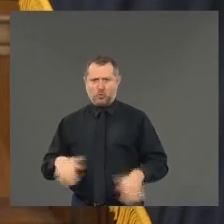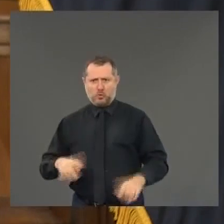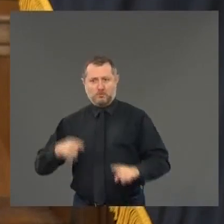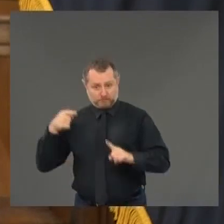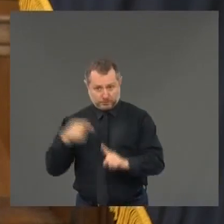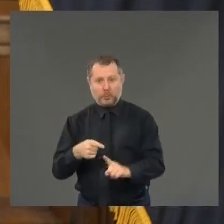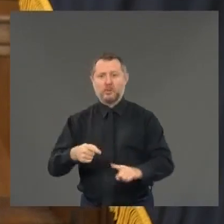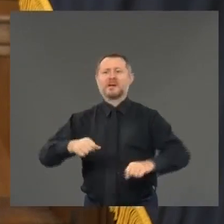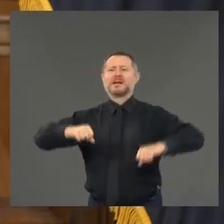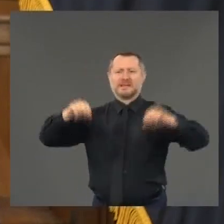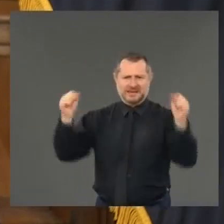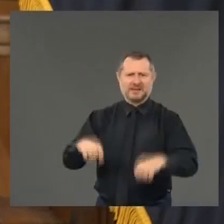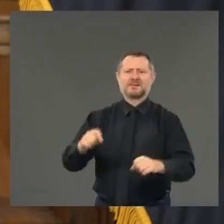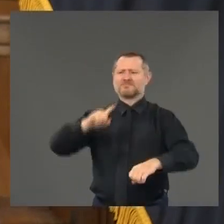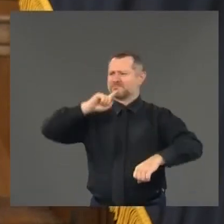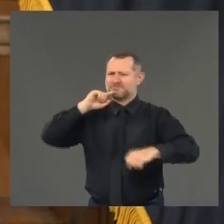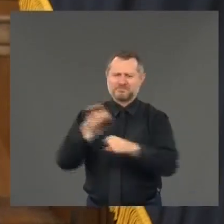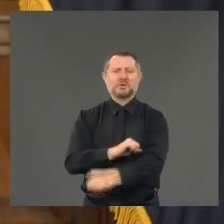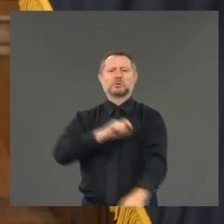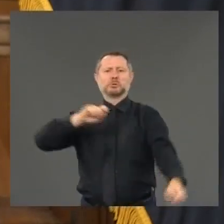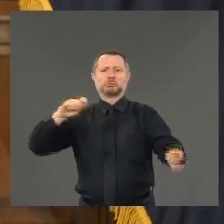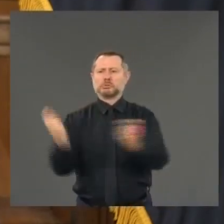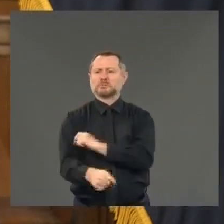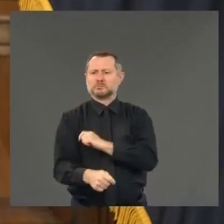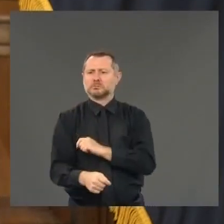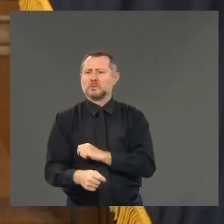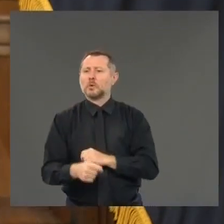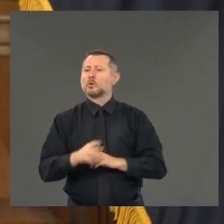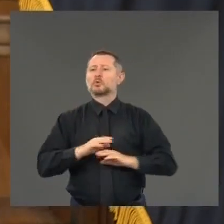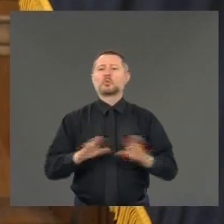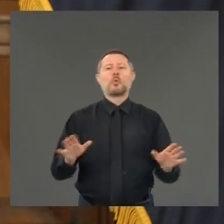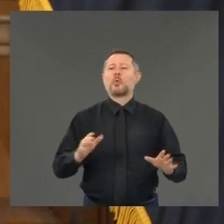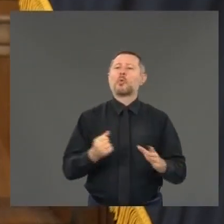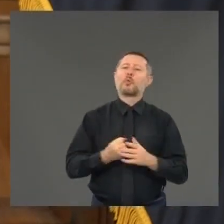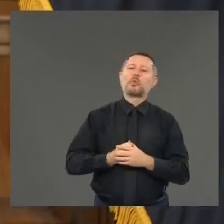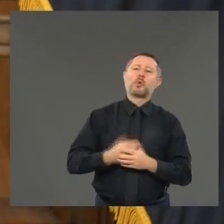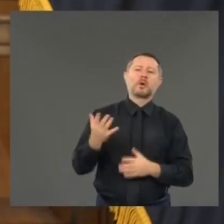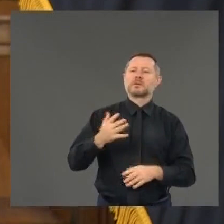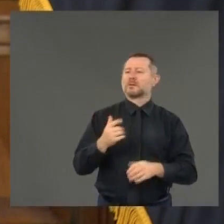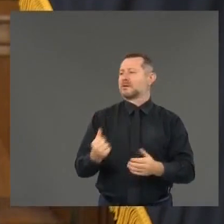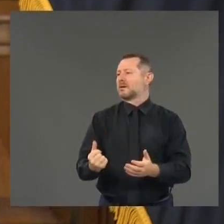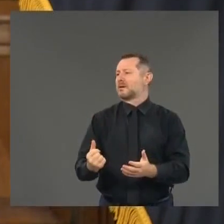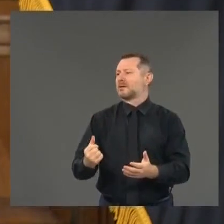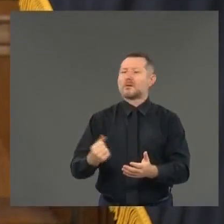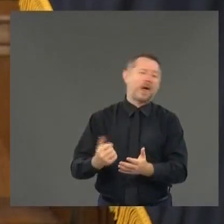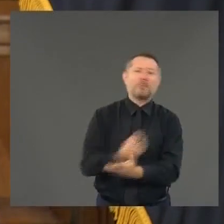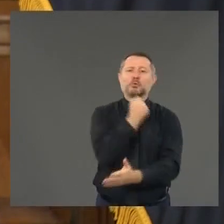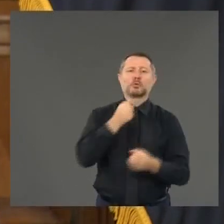AND NOTHING CHANGED. NOTHING CHANGED. YOU NOW HAVE A MOVEMENT WHERE